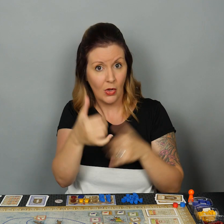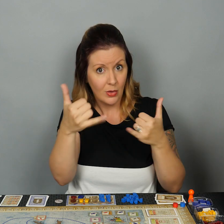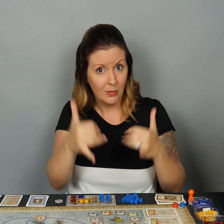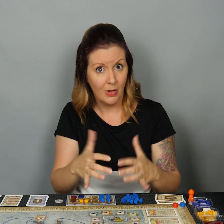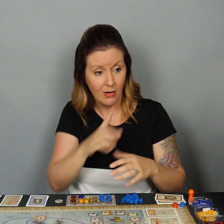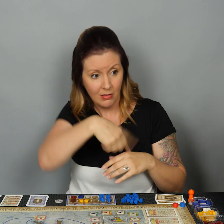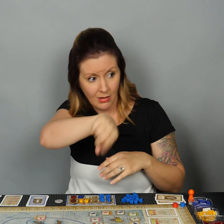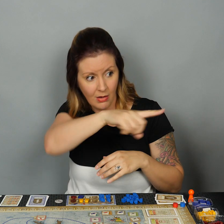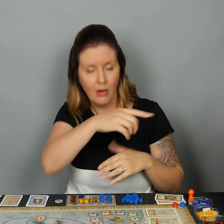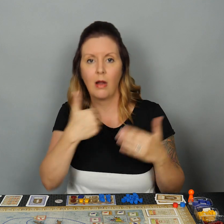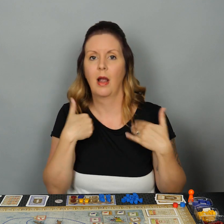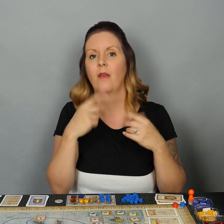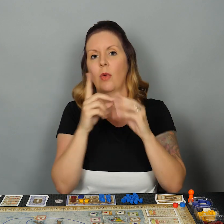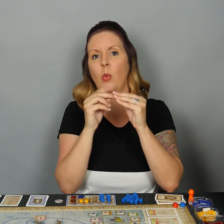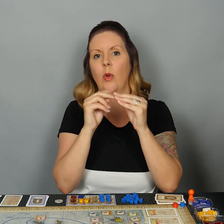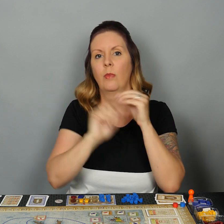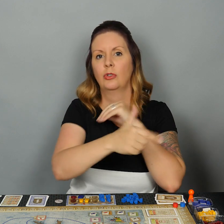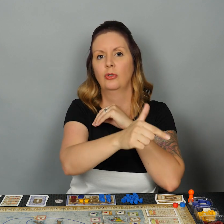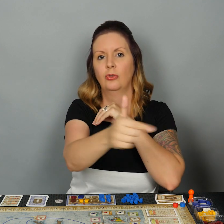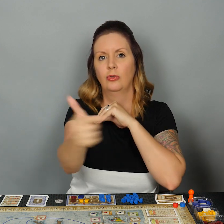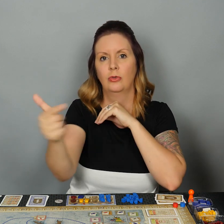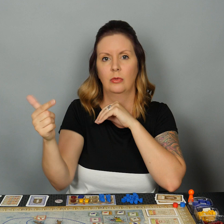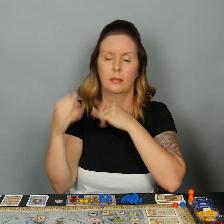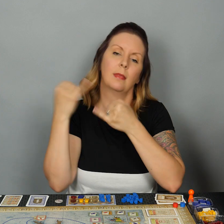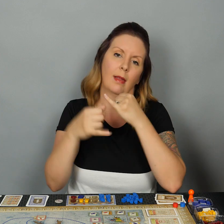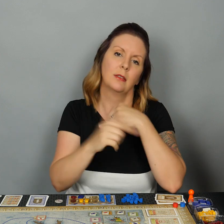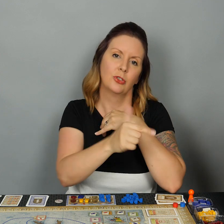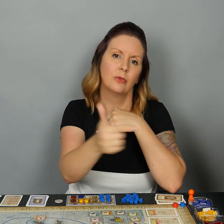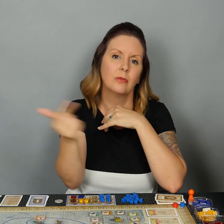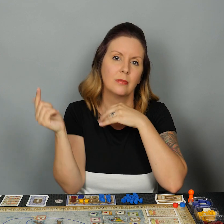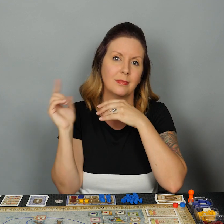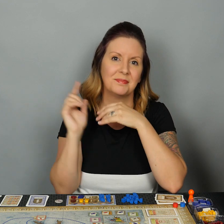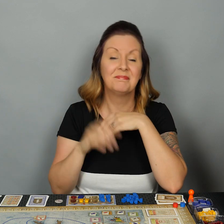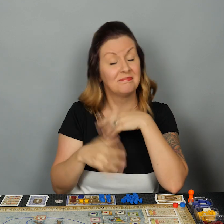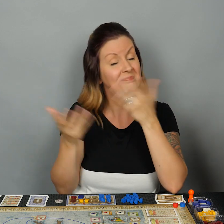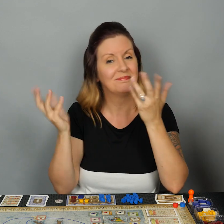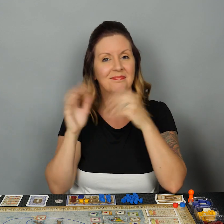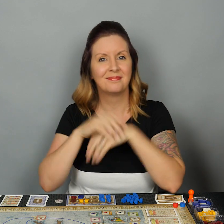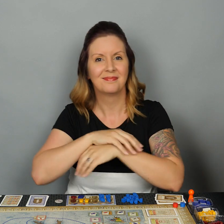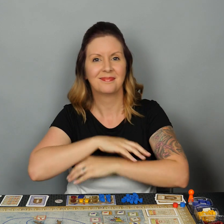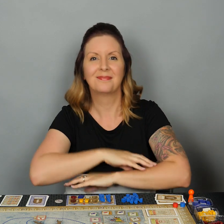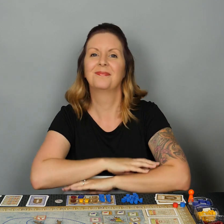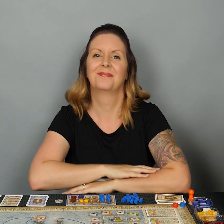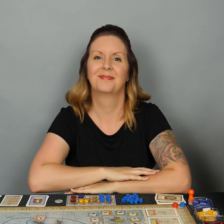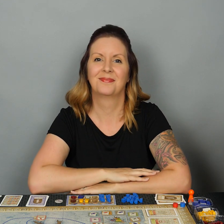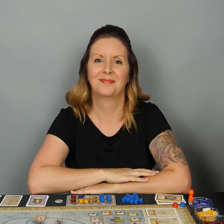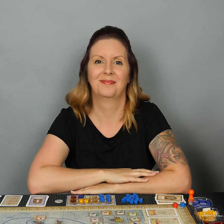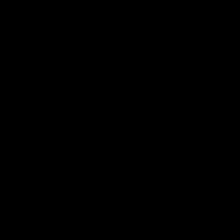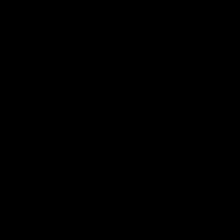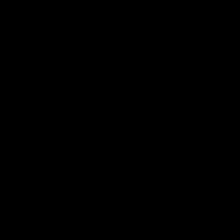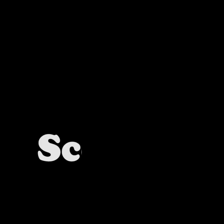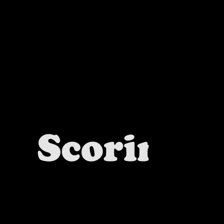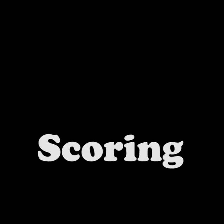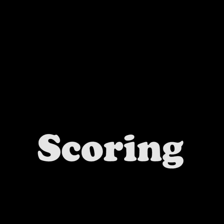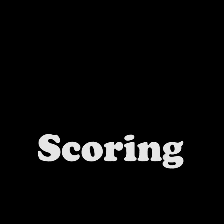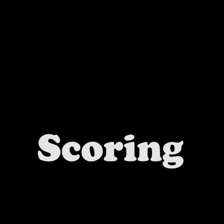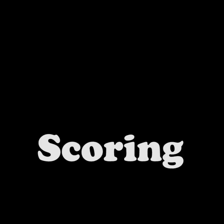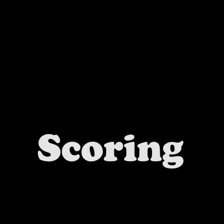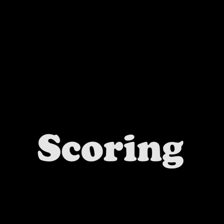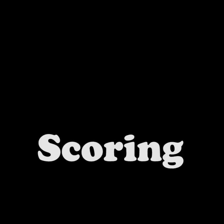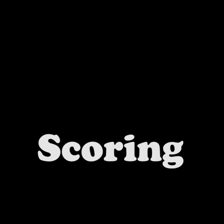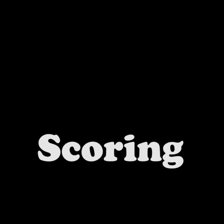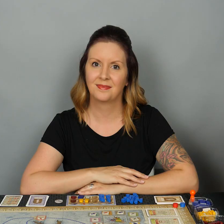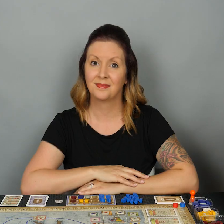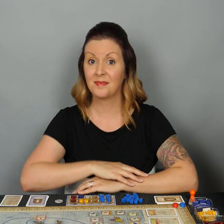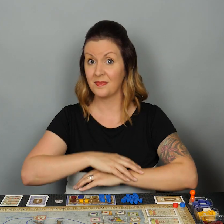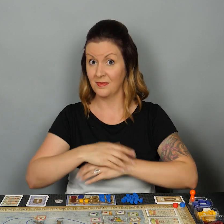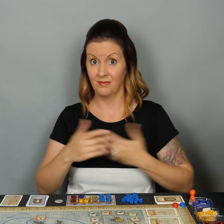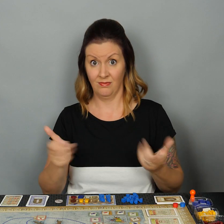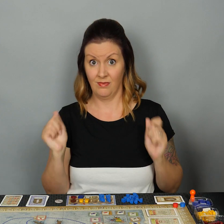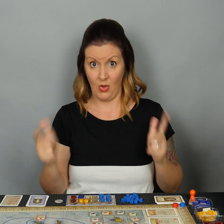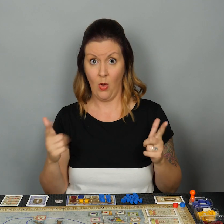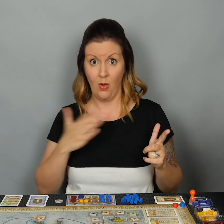Then, all other players get 1 more turn (their last turn).